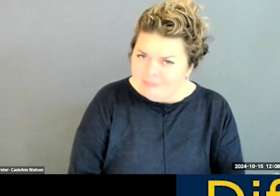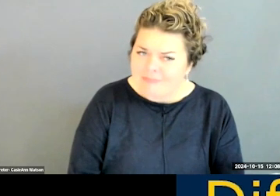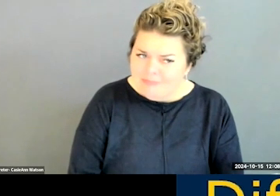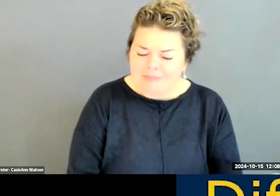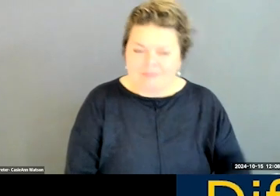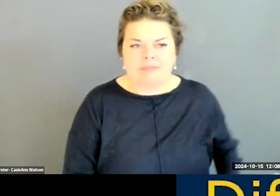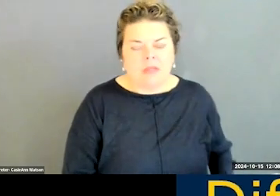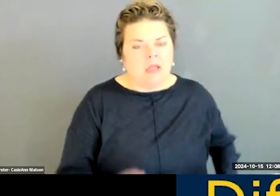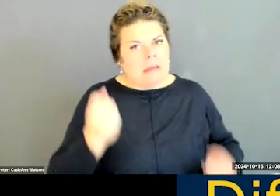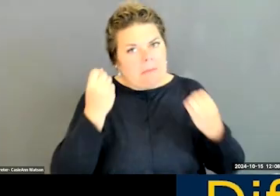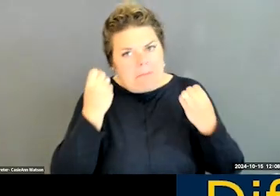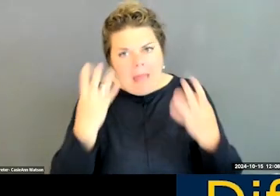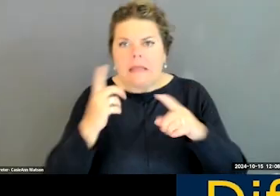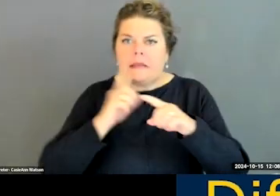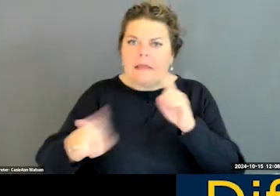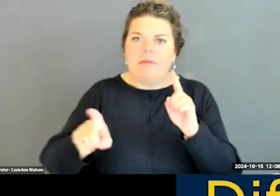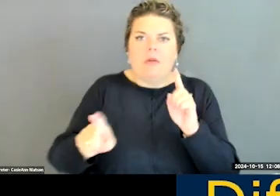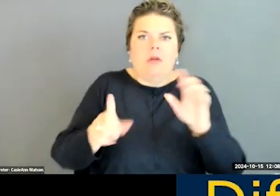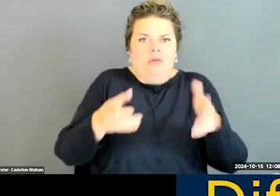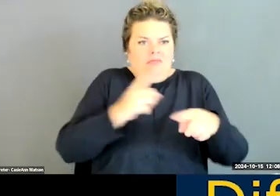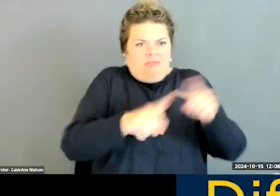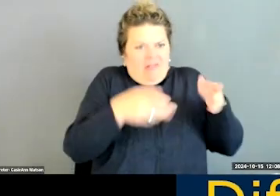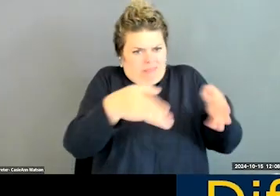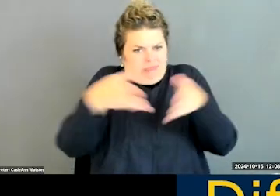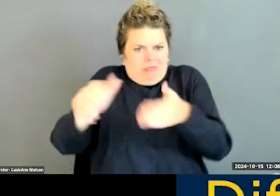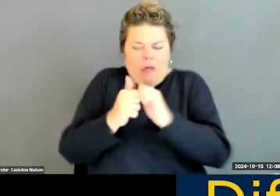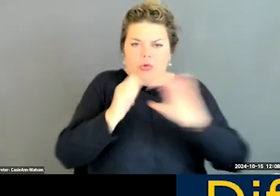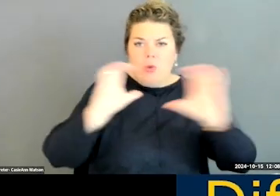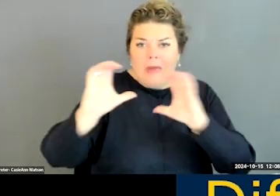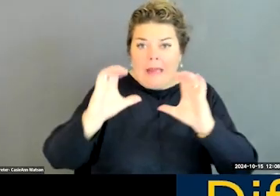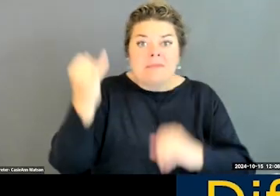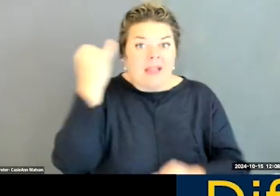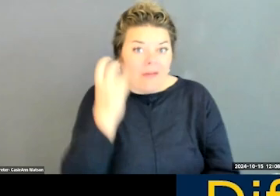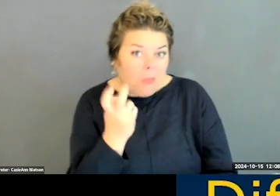There are a lot of different ways that we can communicate. People who are blind might give and receive information